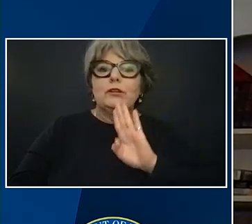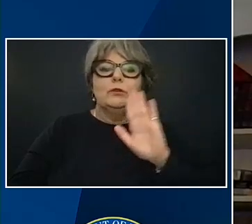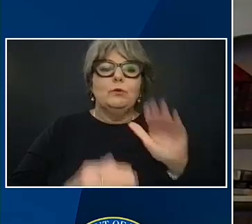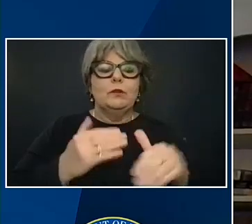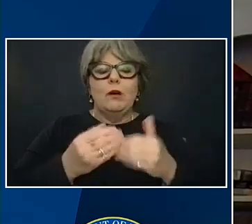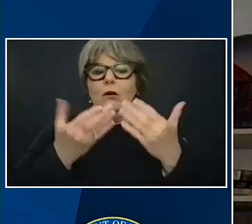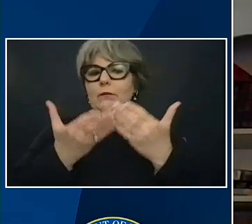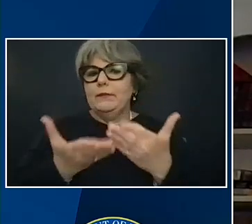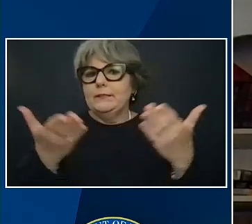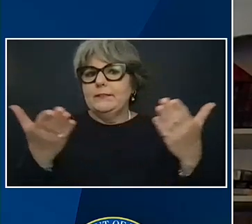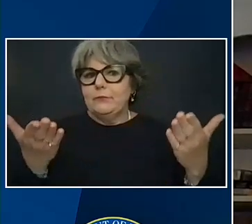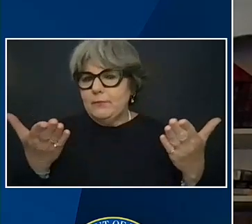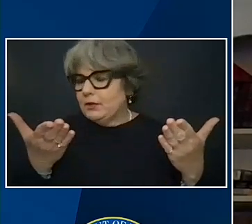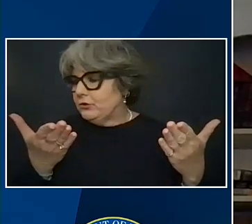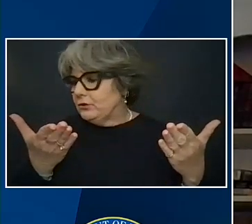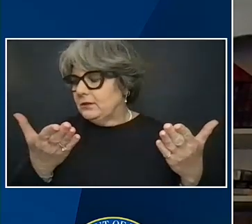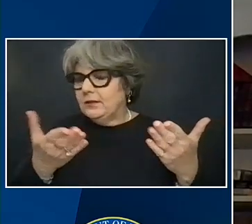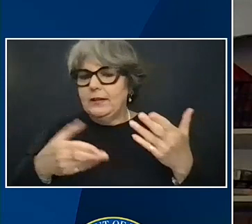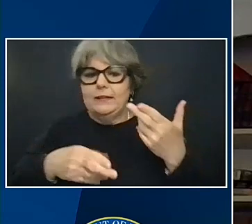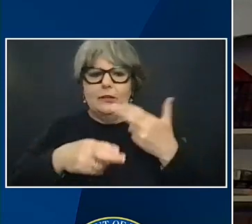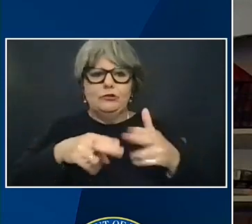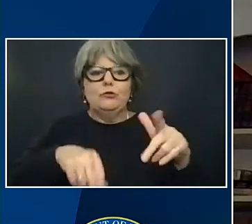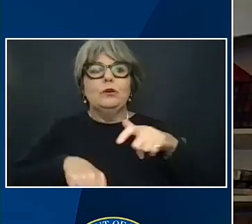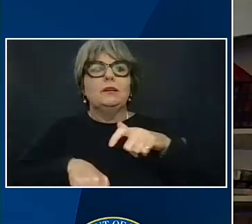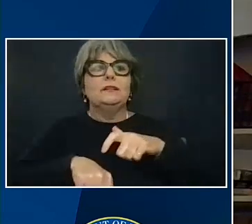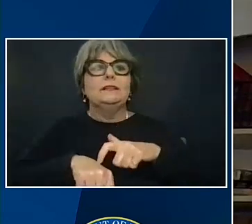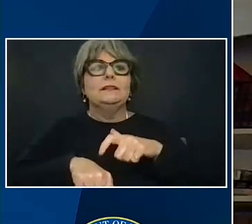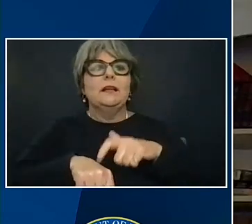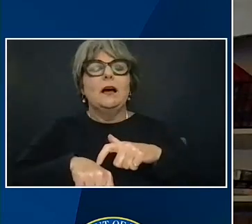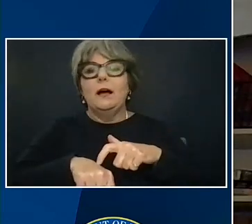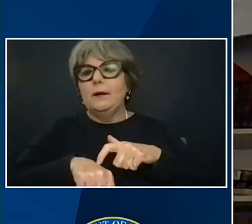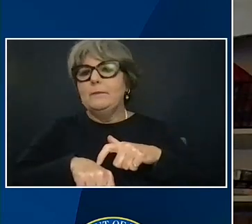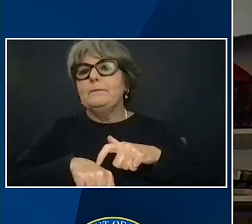the compressed period of time. It's something that obviously affects